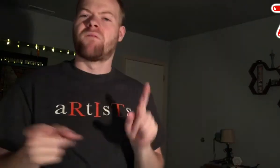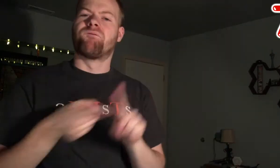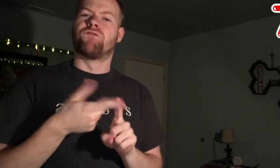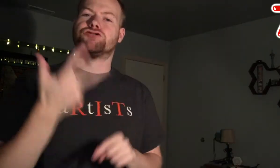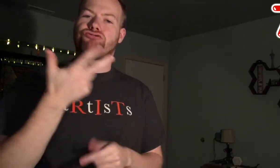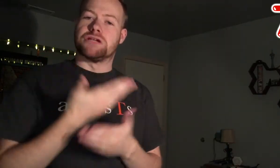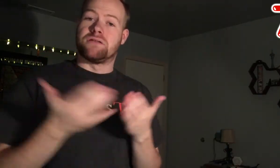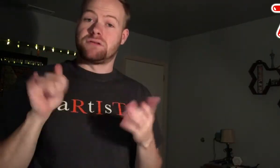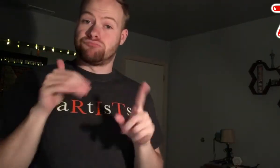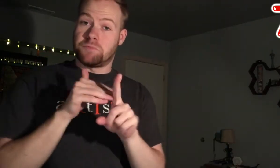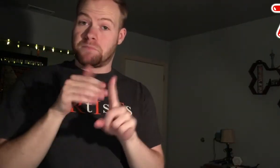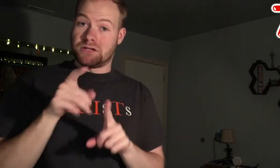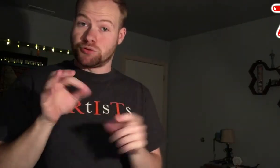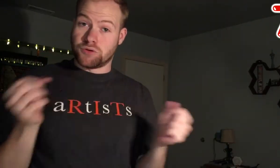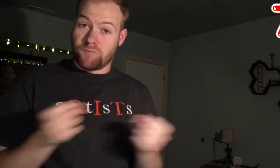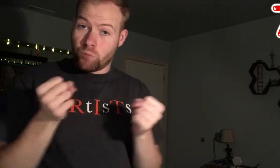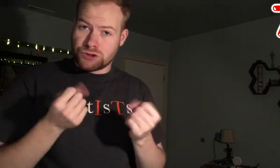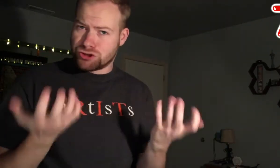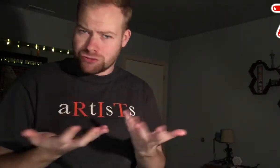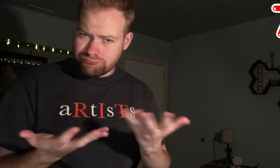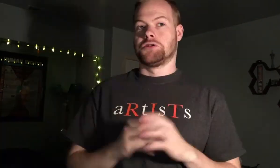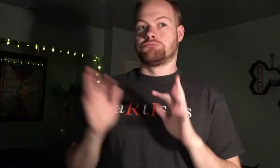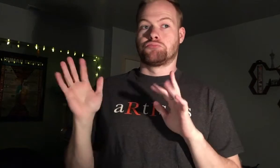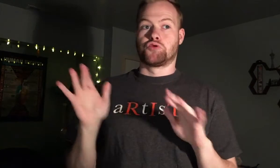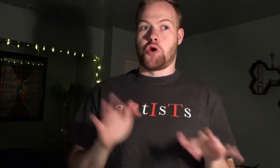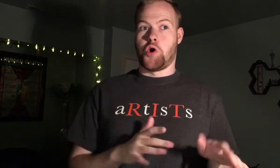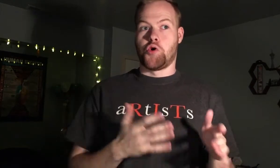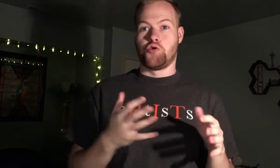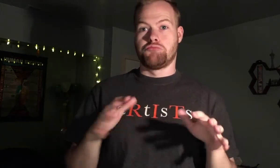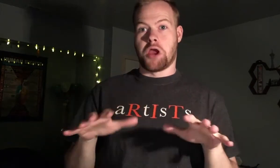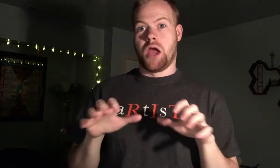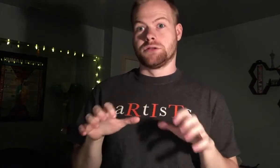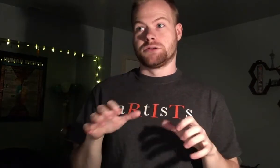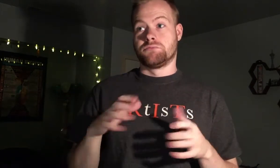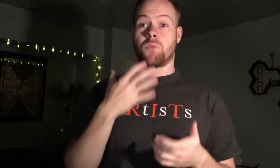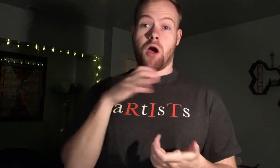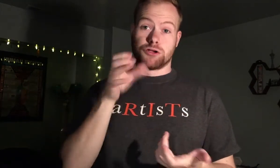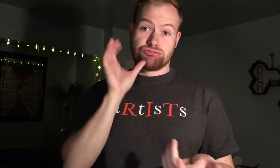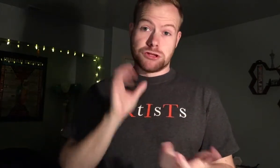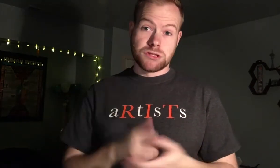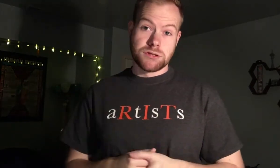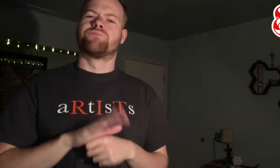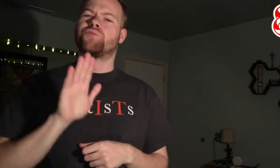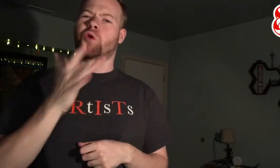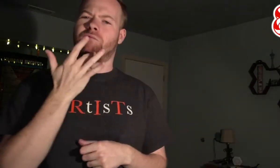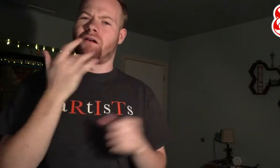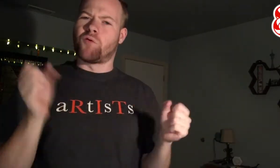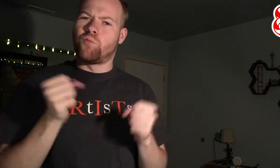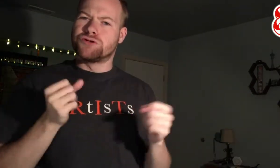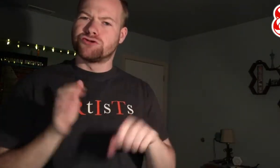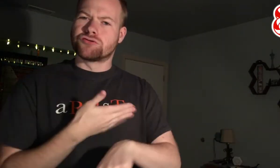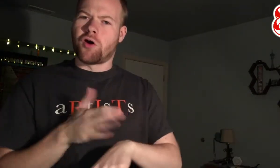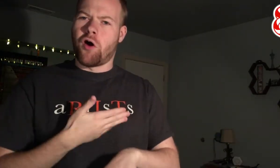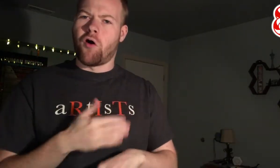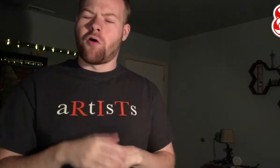7. What are the first three things that reminds you of winter? Snow, ice, hot drinks. 8. What's your favorite winter song?